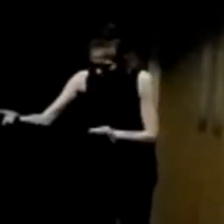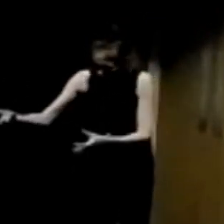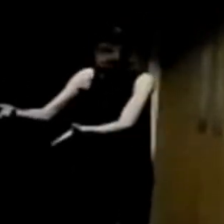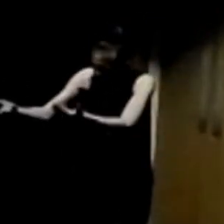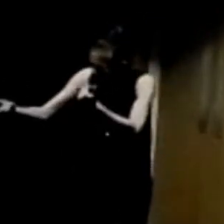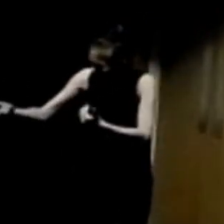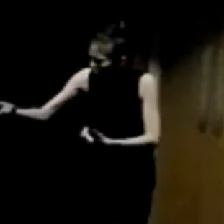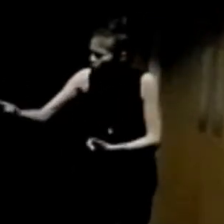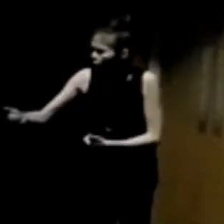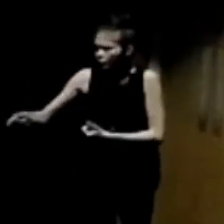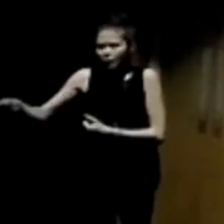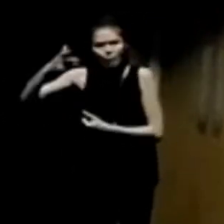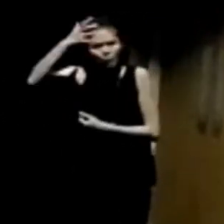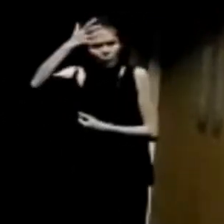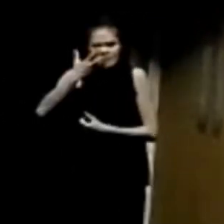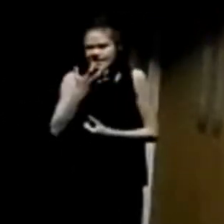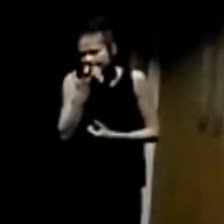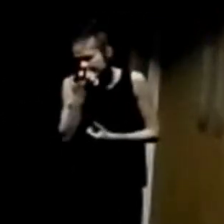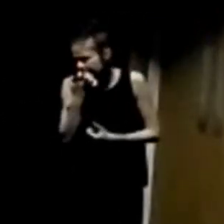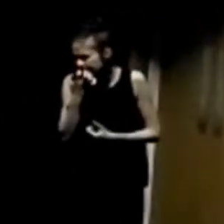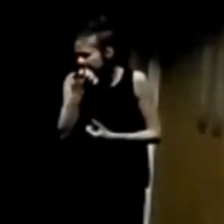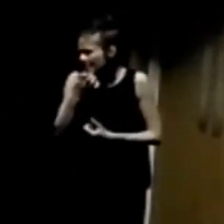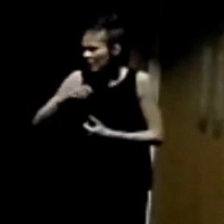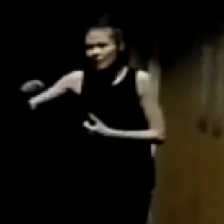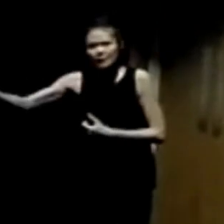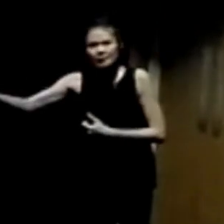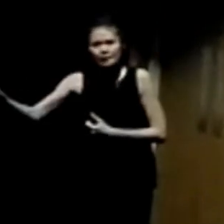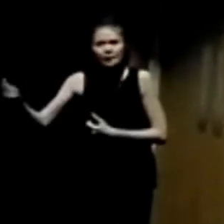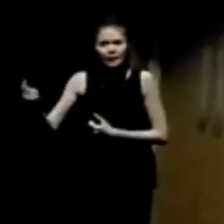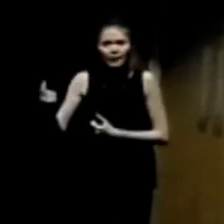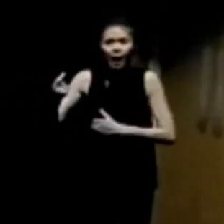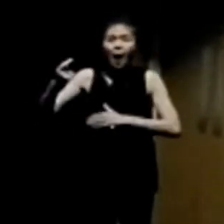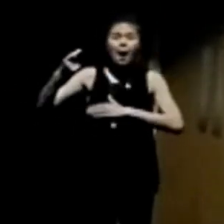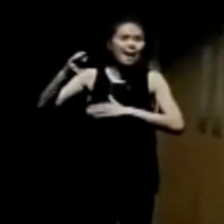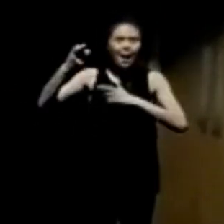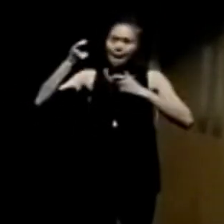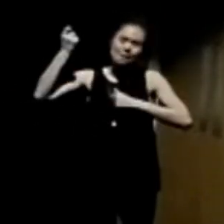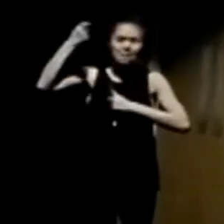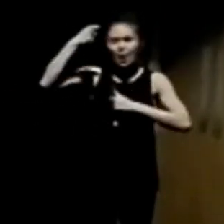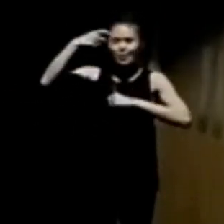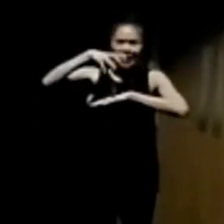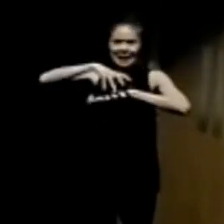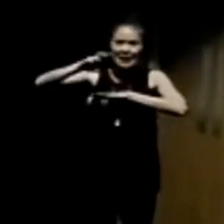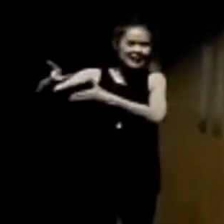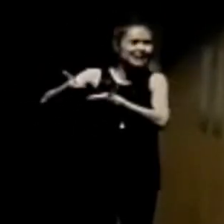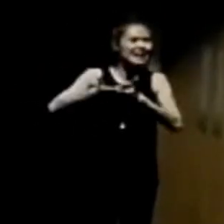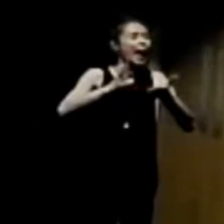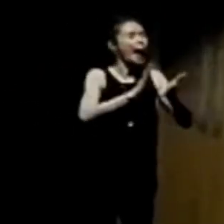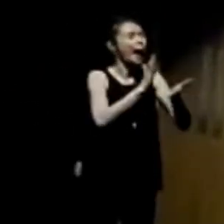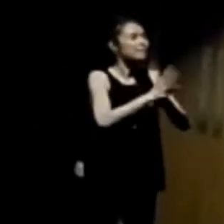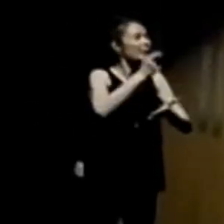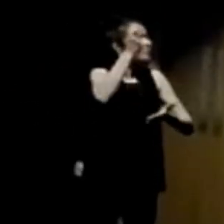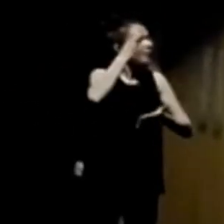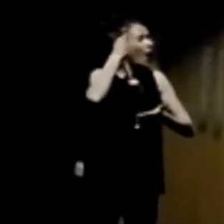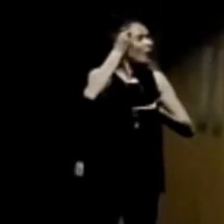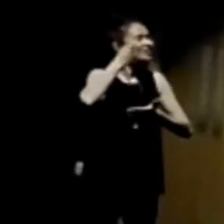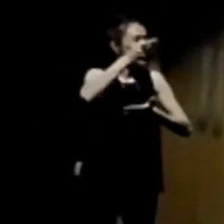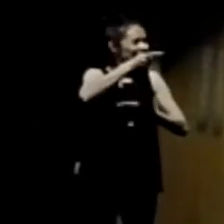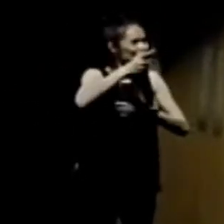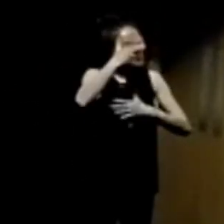Boris can't bear this, so he runs on with a birthday cake and starts singing happy birthday to King Lear and gets you lot all to join in.